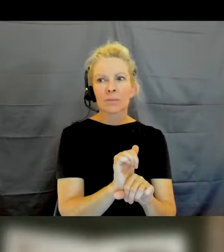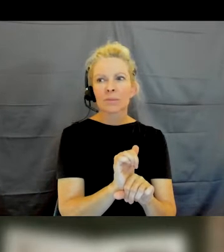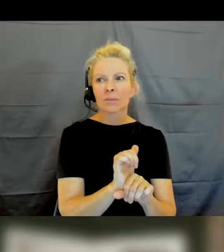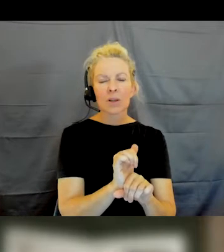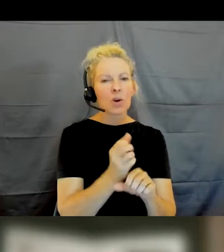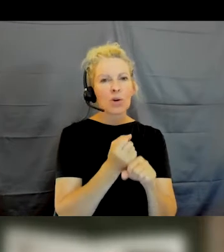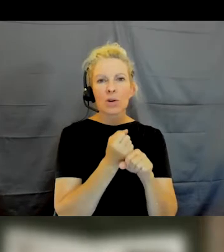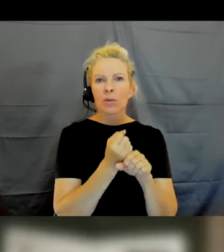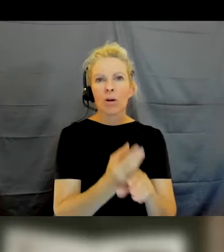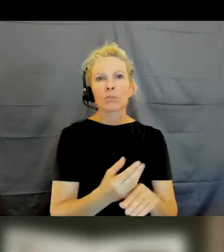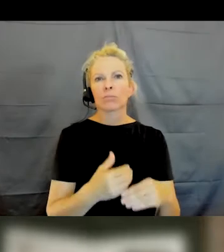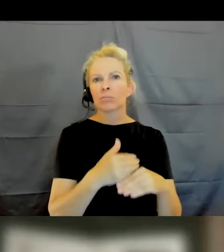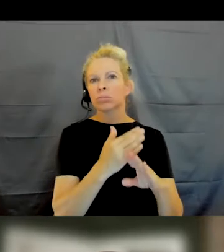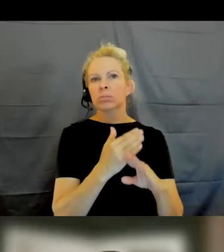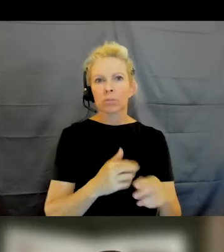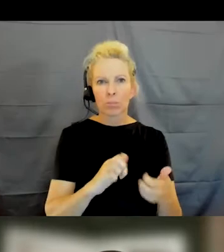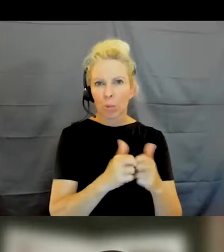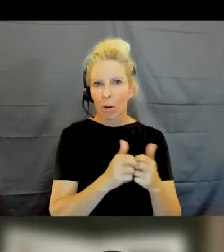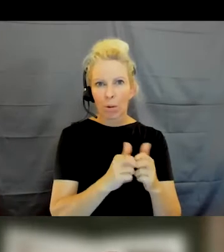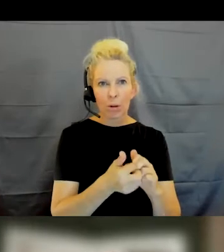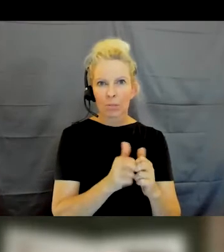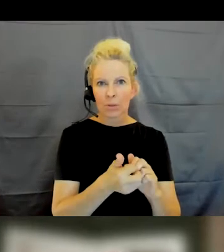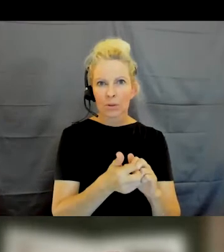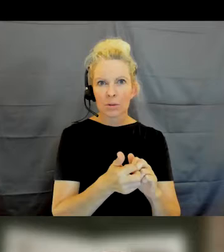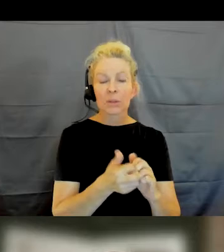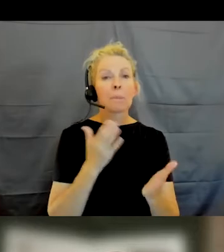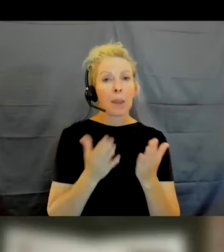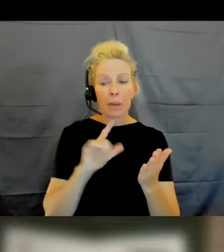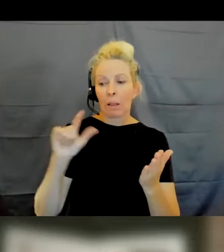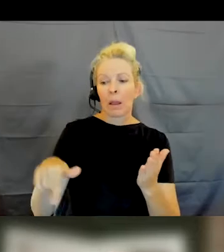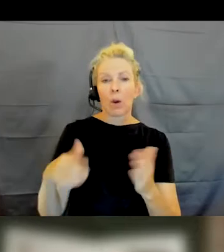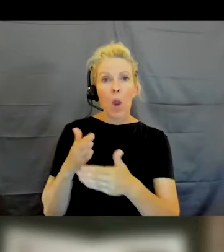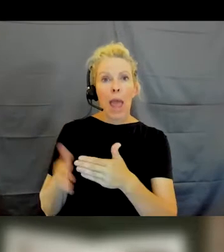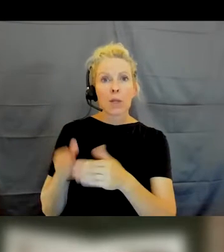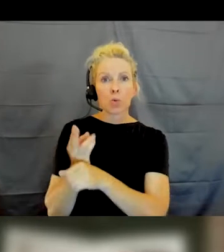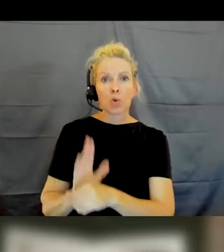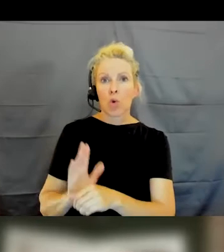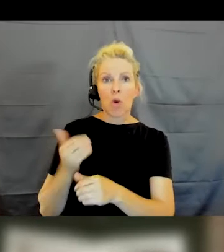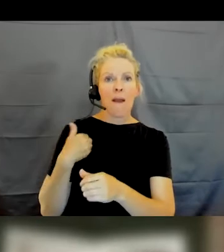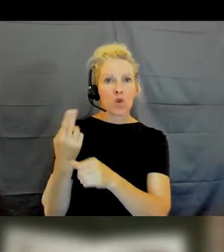could cause usability issues for your end user because there is a lot more things you would have